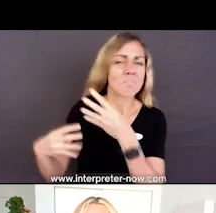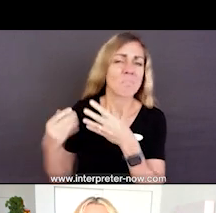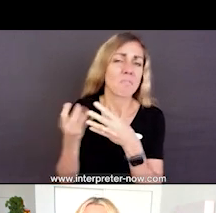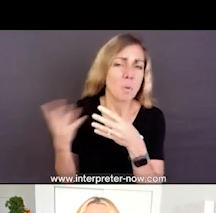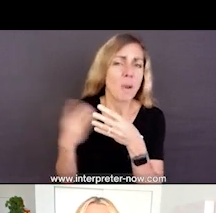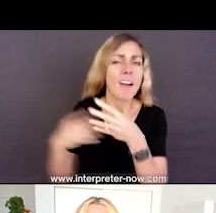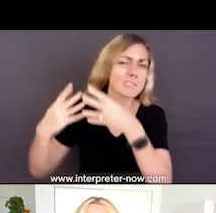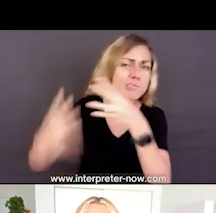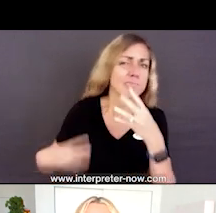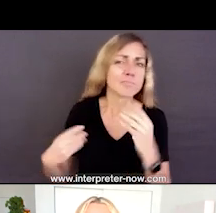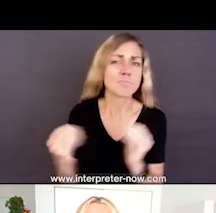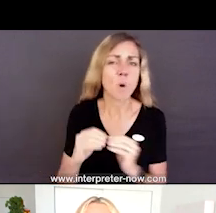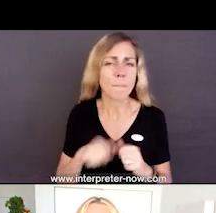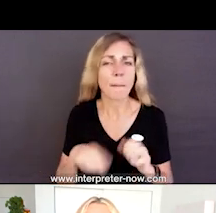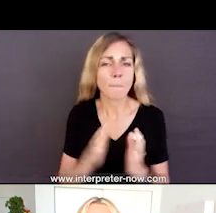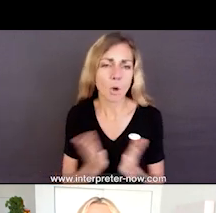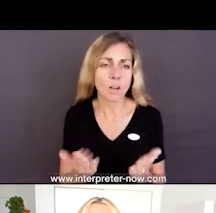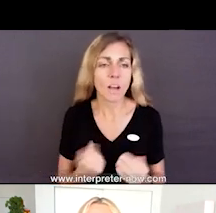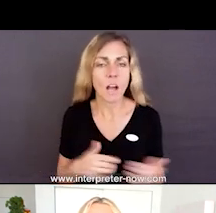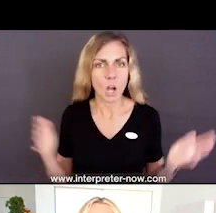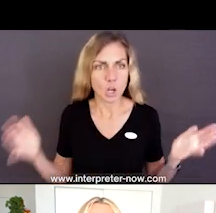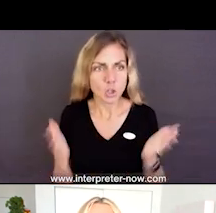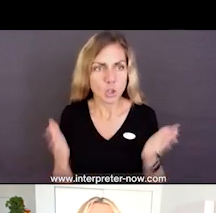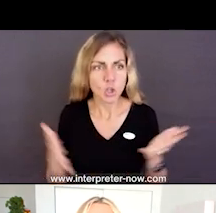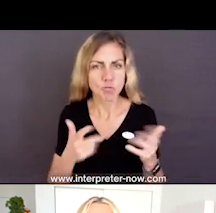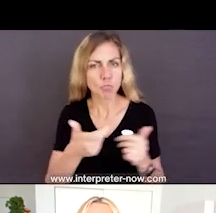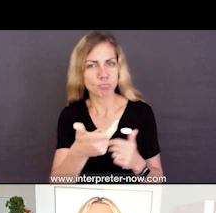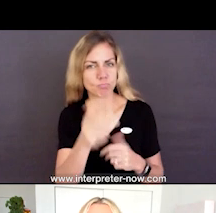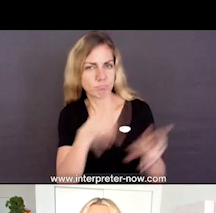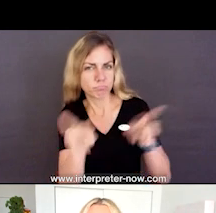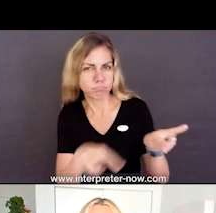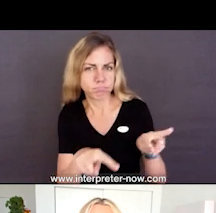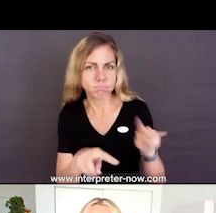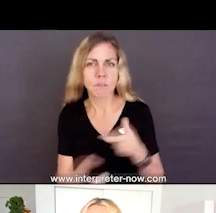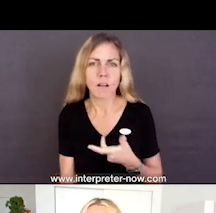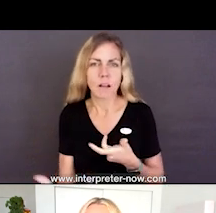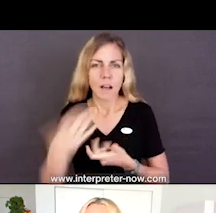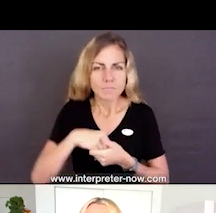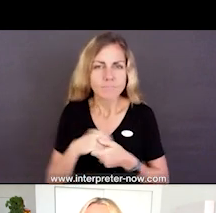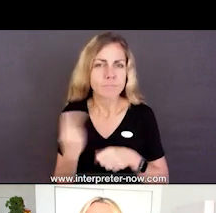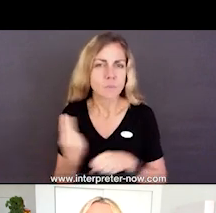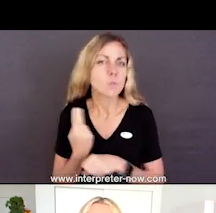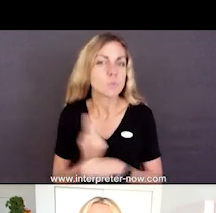There are more in my book again, and I encourage you to take these in, adopt them, and make